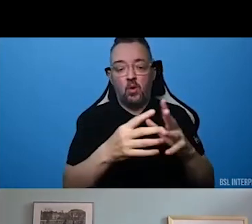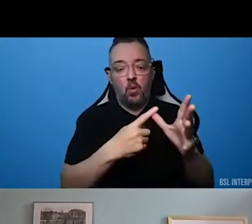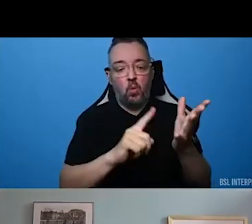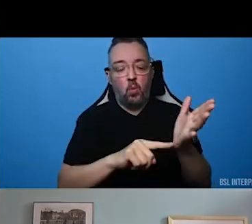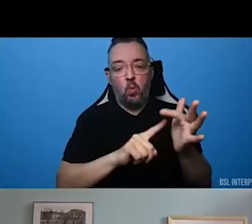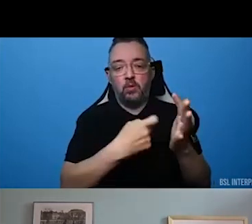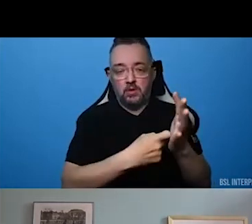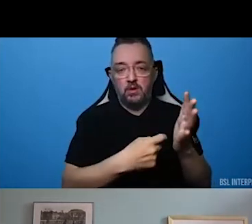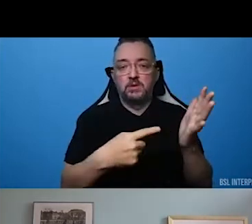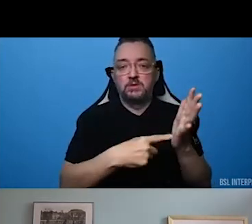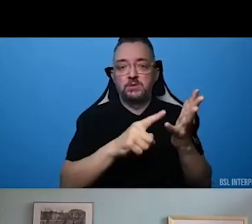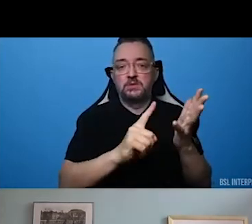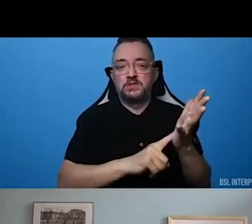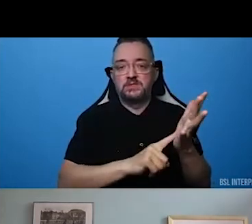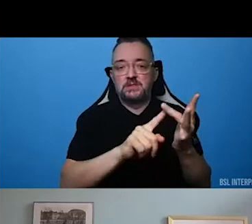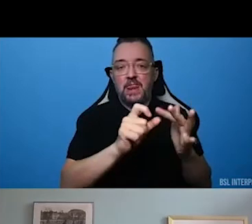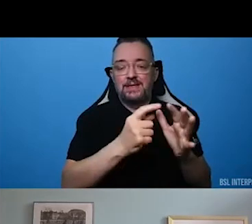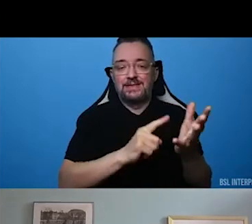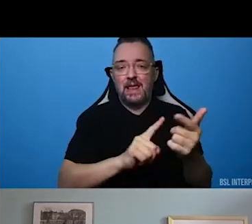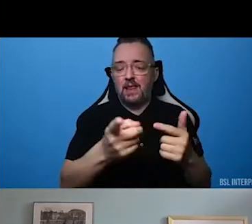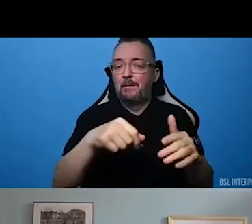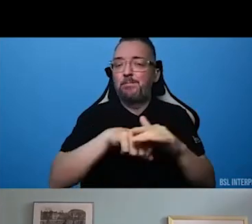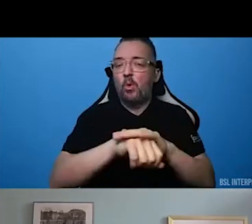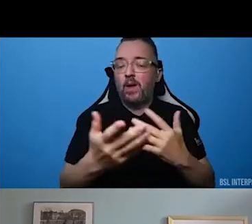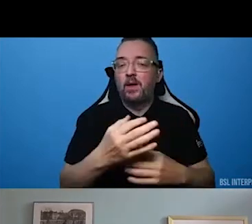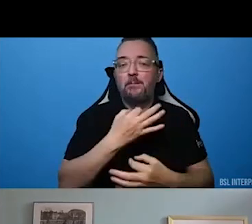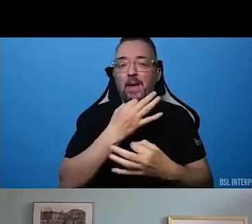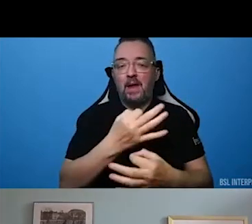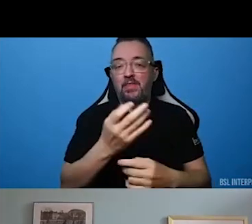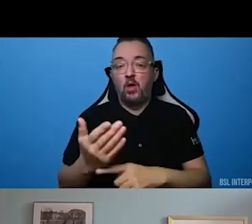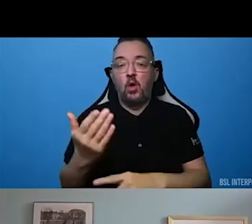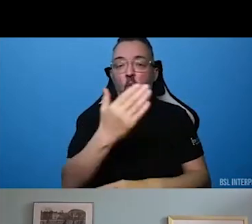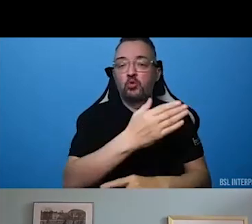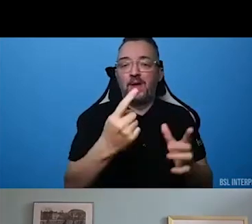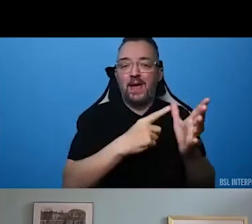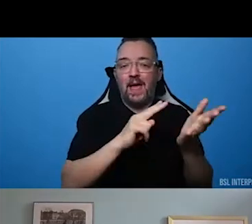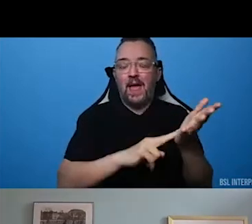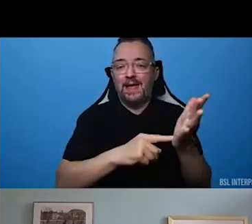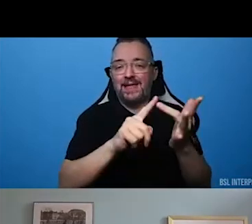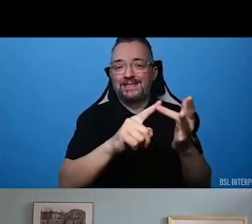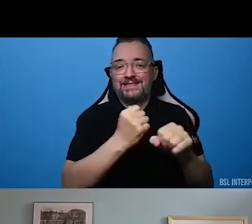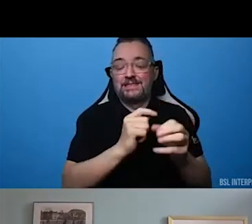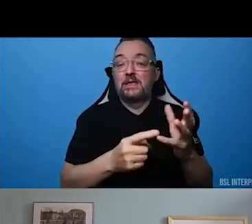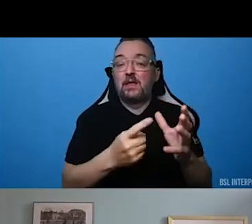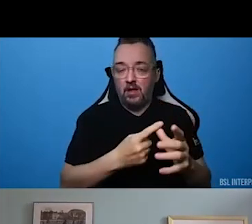Walter Tullidelph was born in Perth, he goes to Antigua to make his fortune in sugar and slaving.